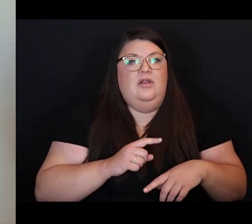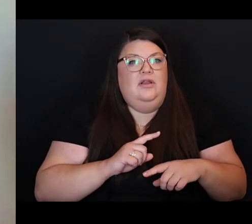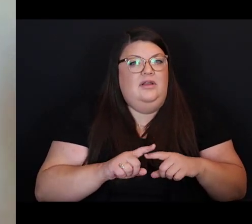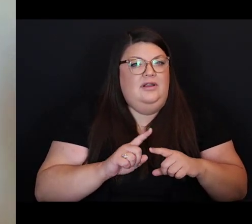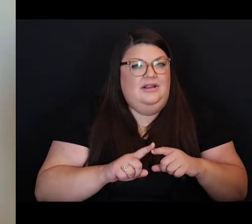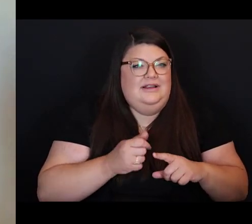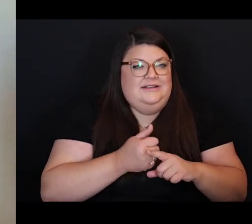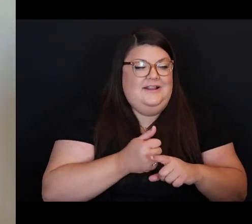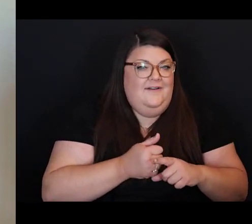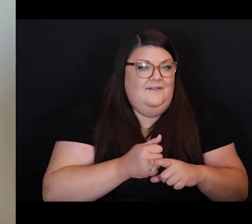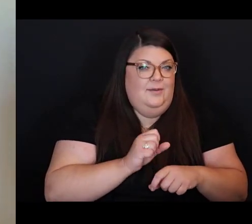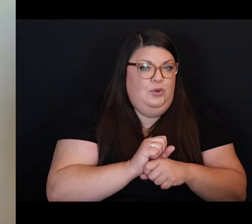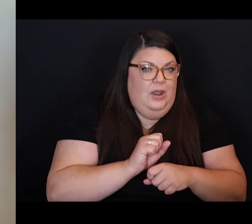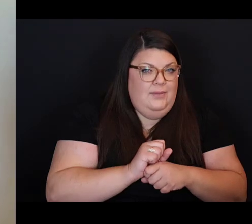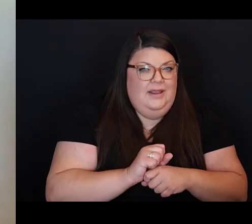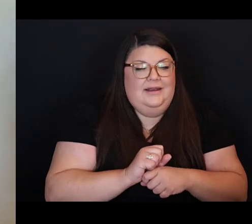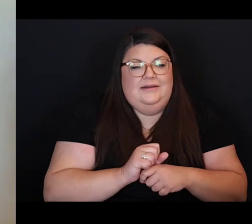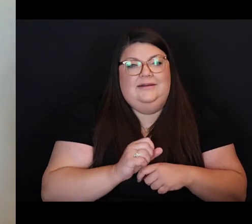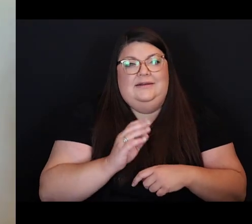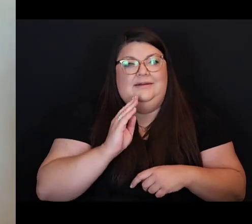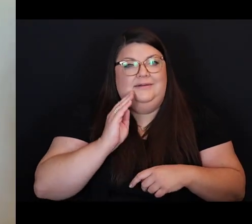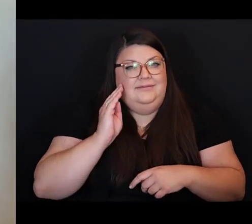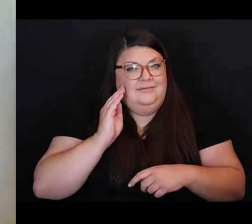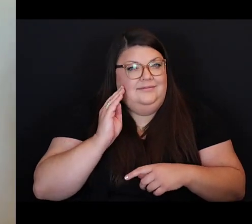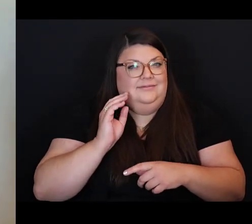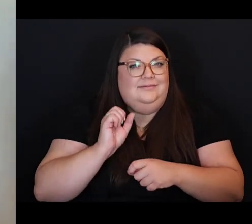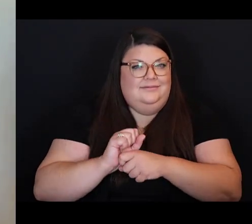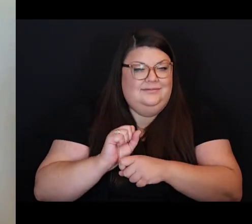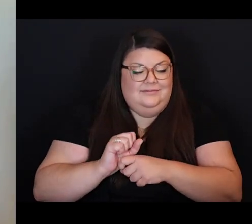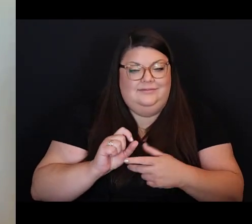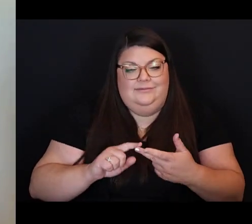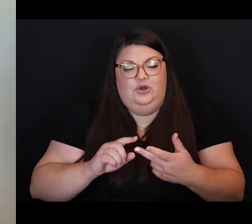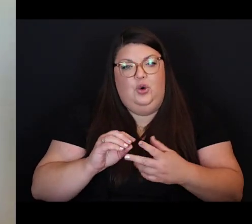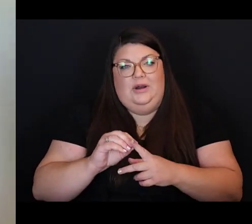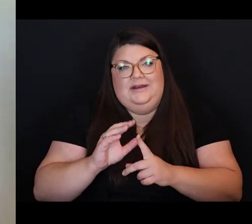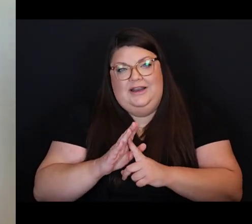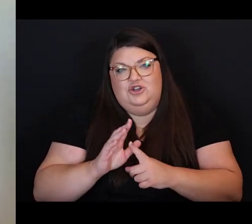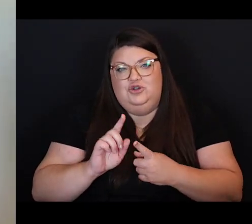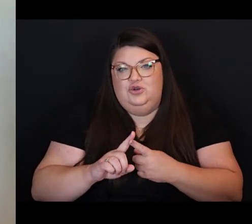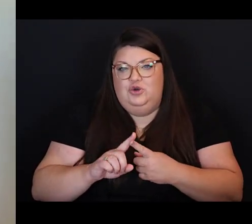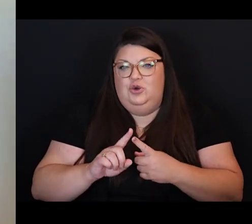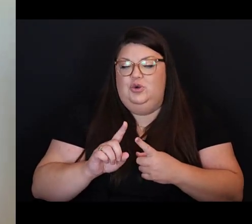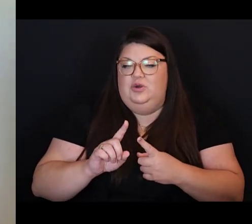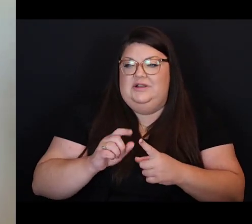Self-Employment through the VR Lens, Orientation to Self-Employment and